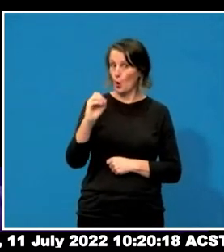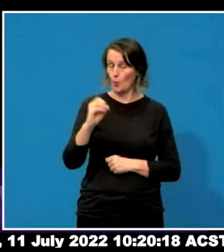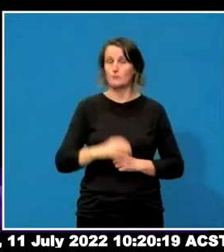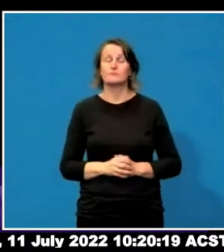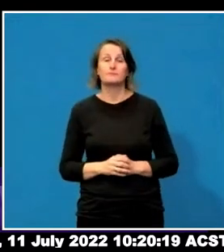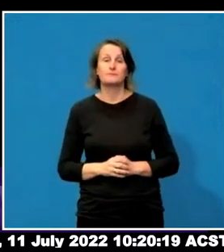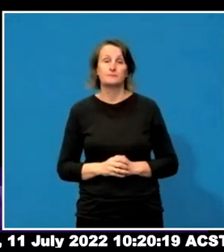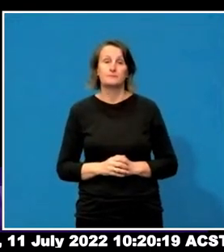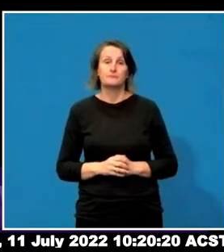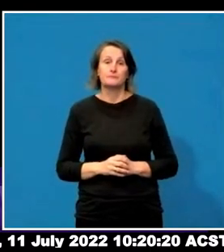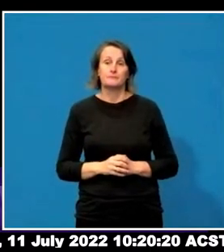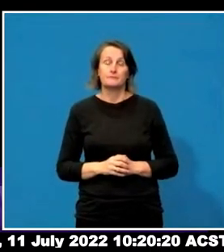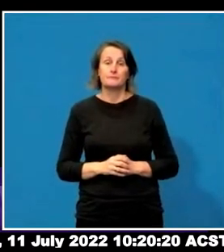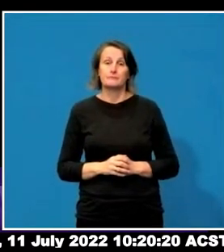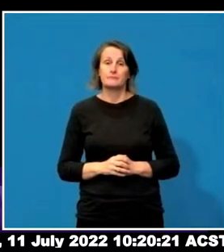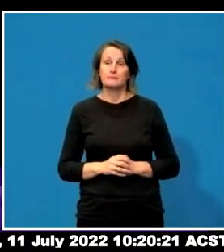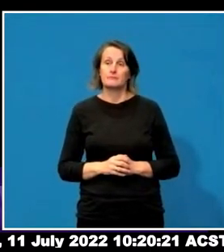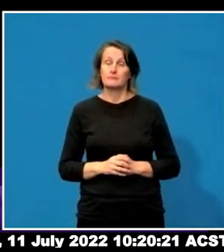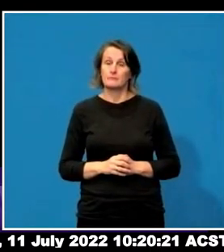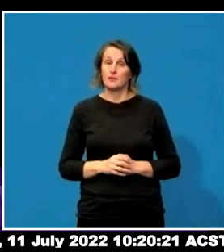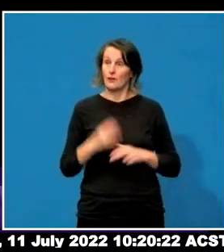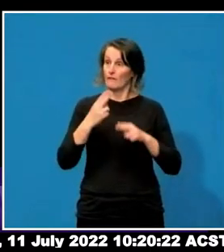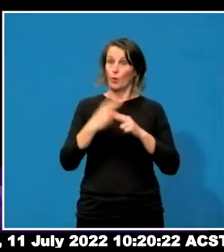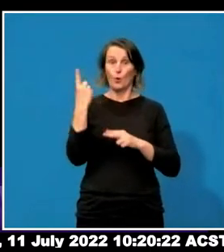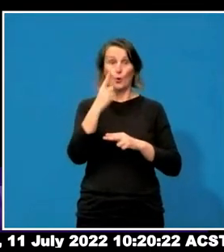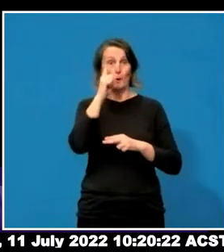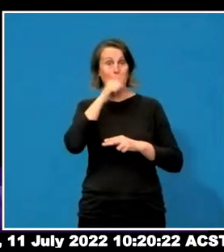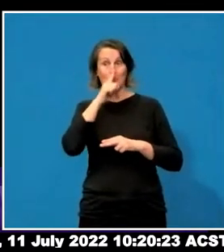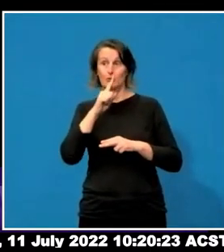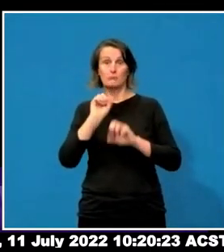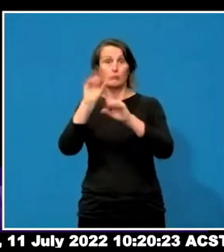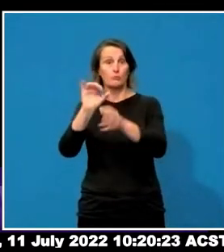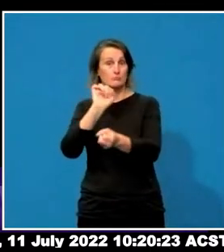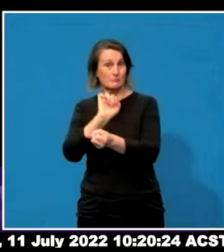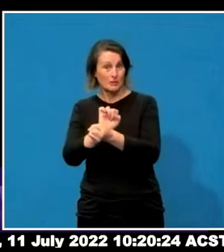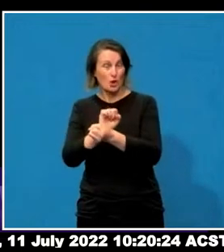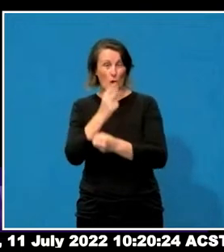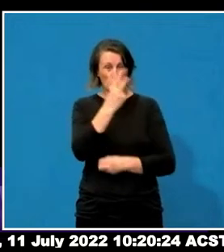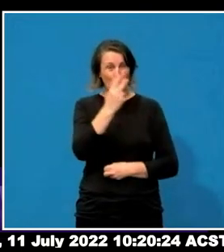of all adult prisoners in Australia were First Nations people at a time when First